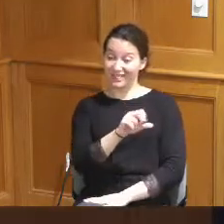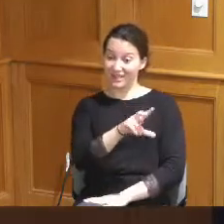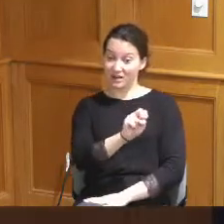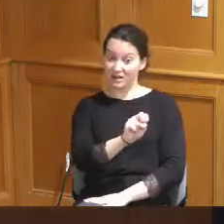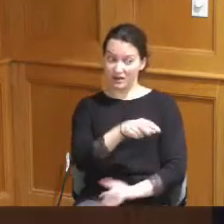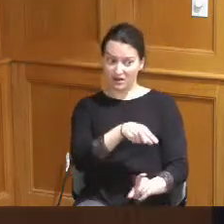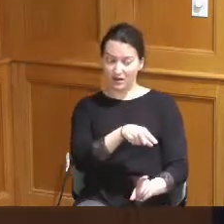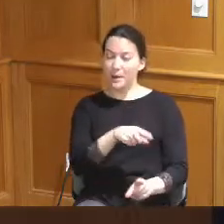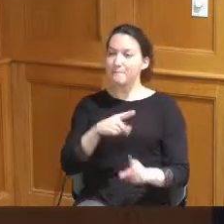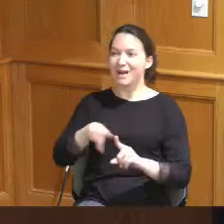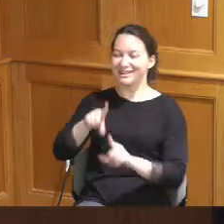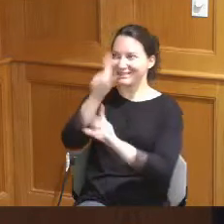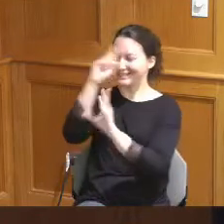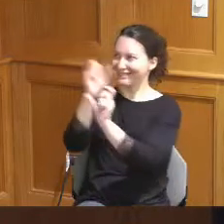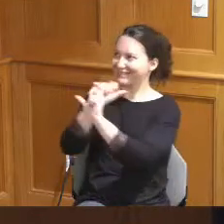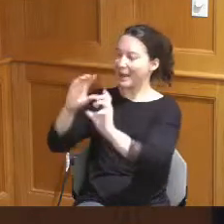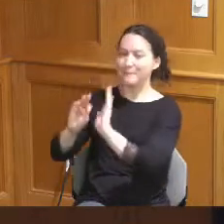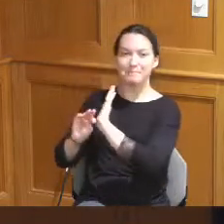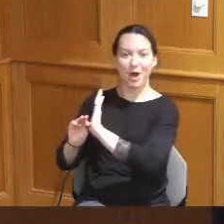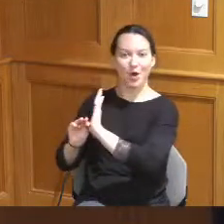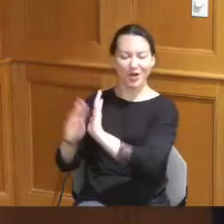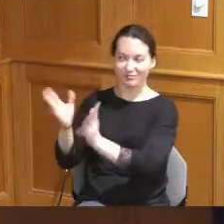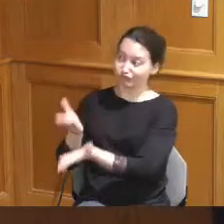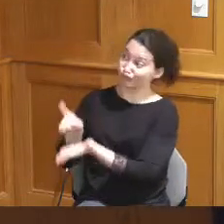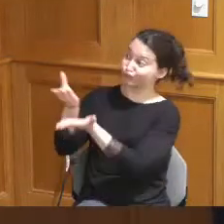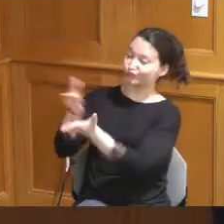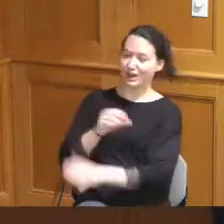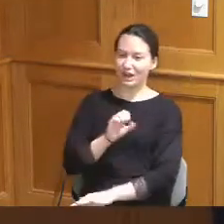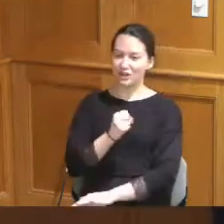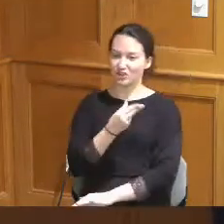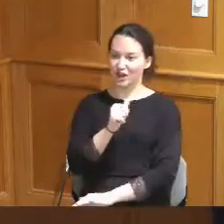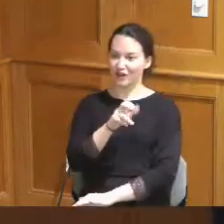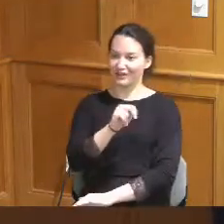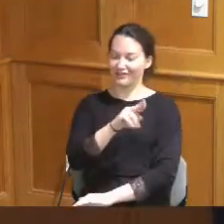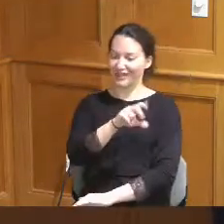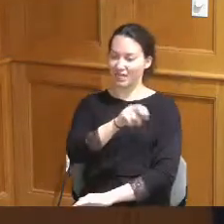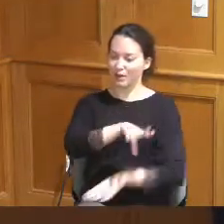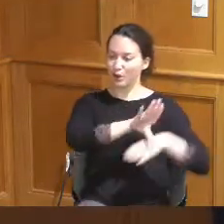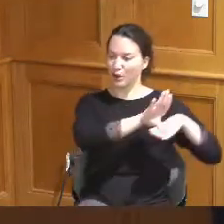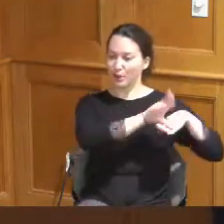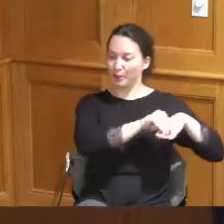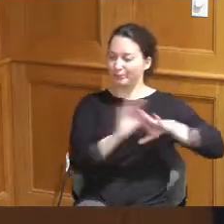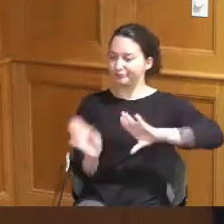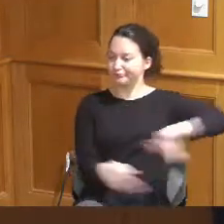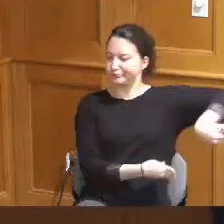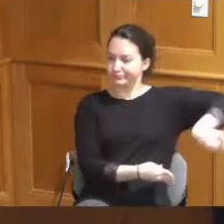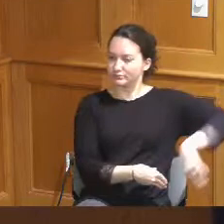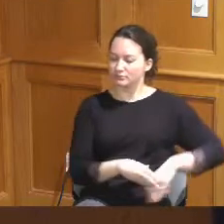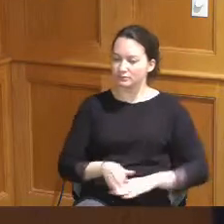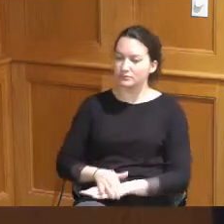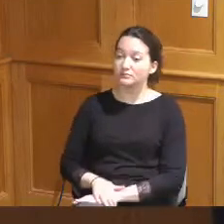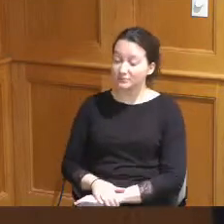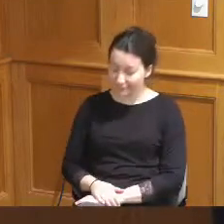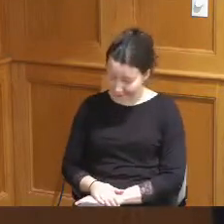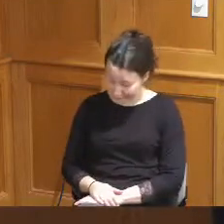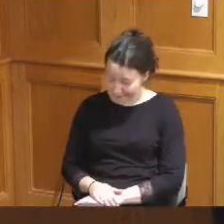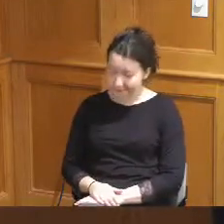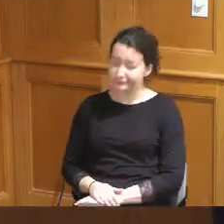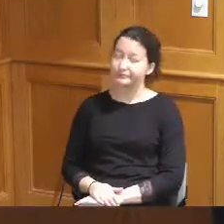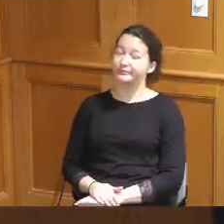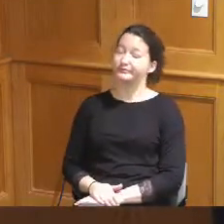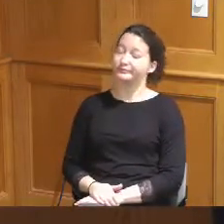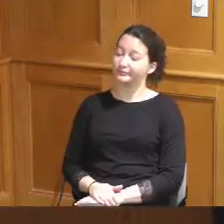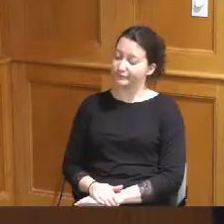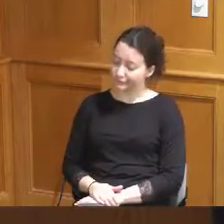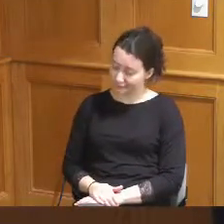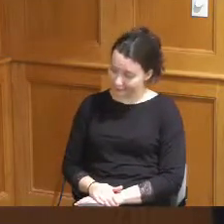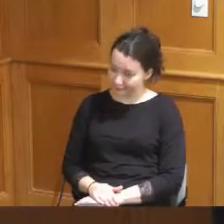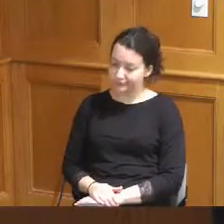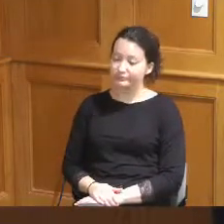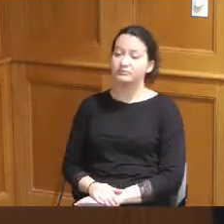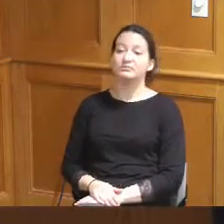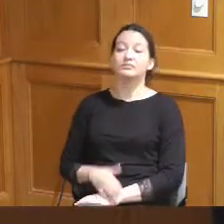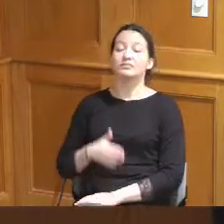we're proposing Sharonville would be kind of wiped out in the future and he is I advise them to meet